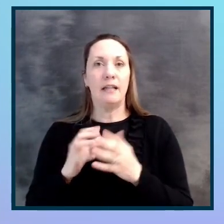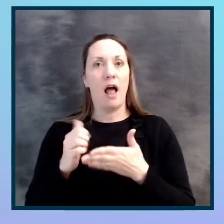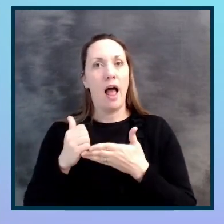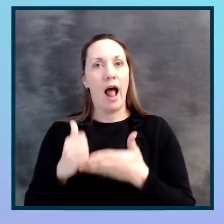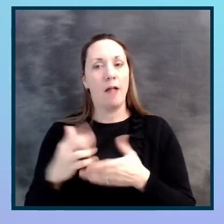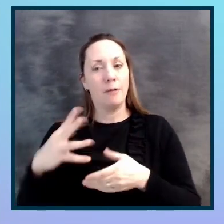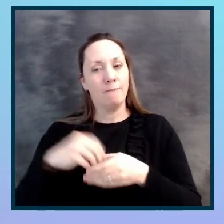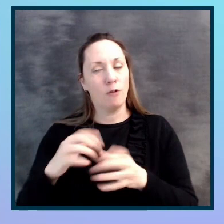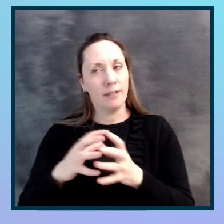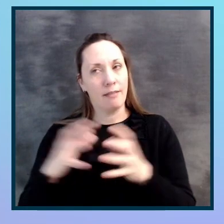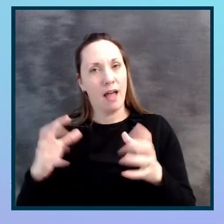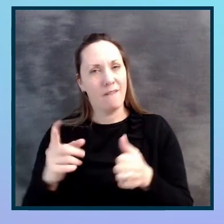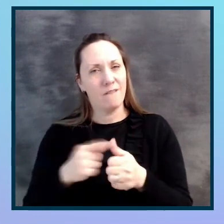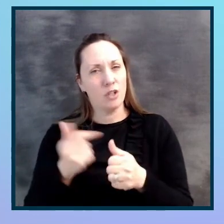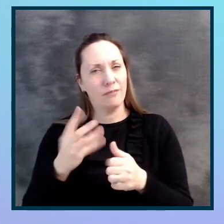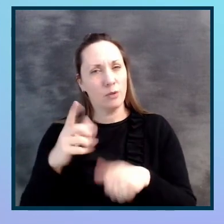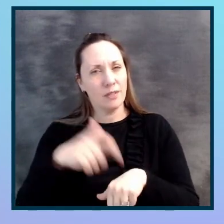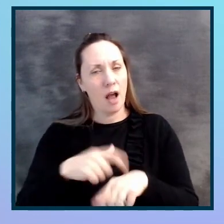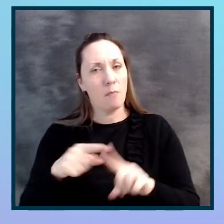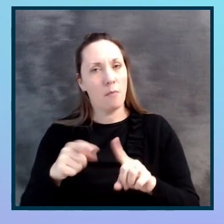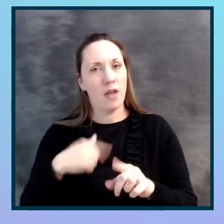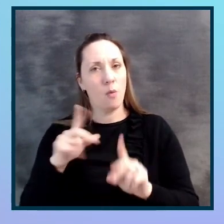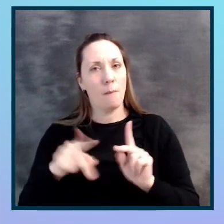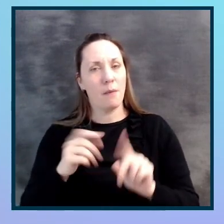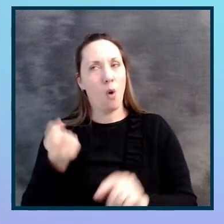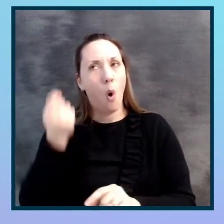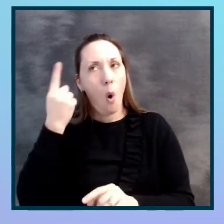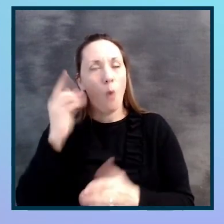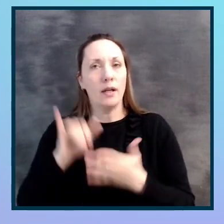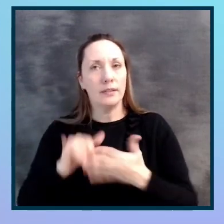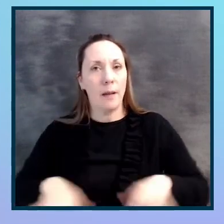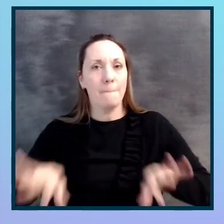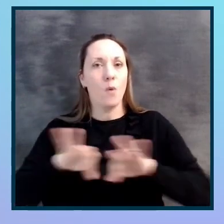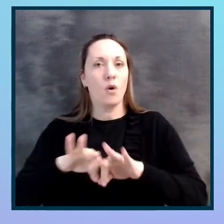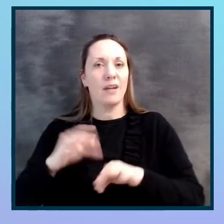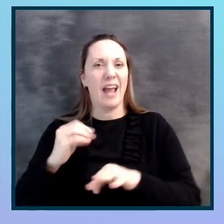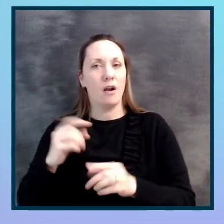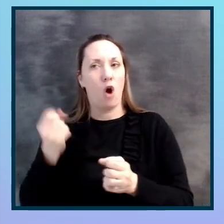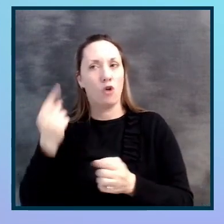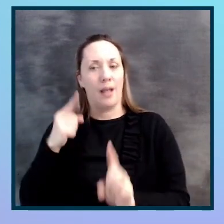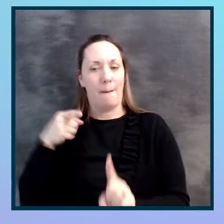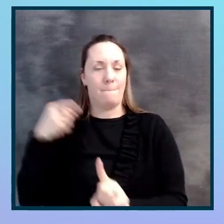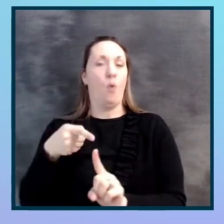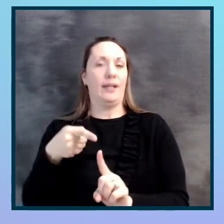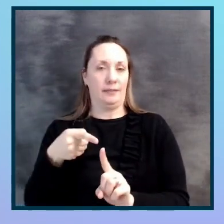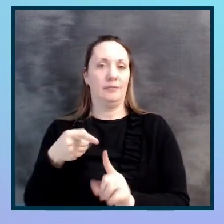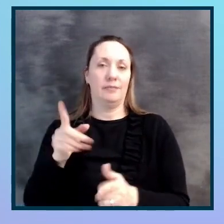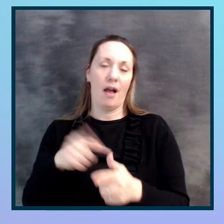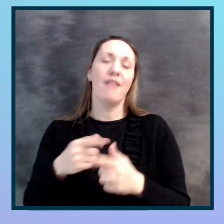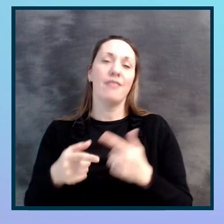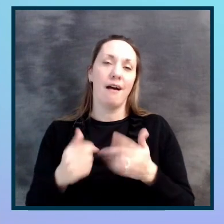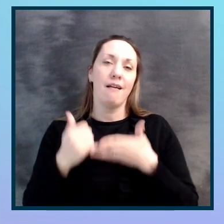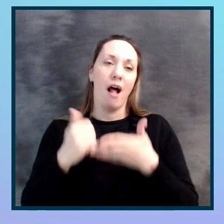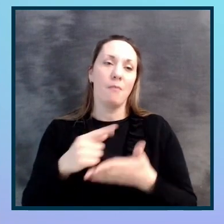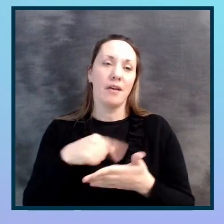But I think once people understand the importance of it, once people understand the point of doing it, then really helping them take it to the next level